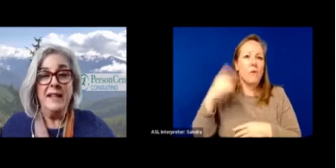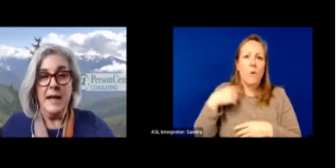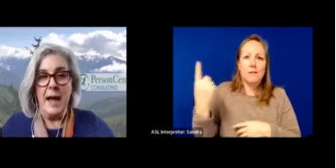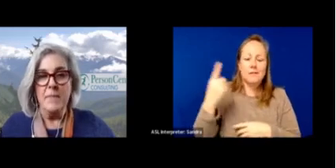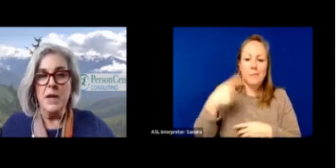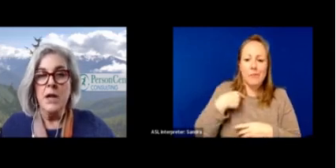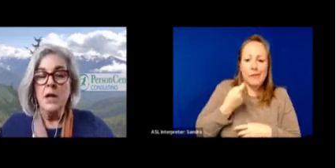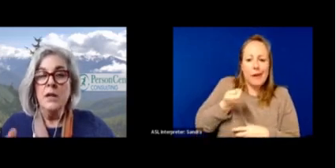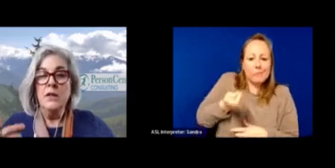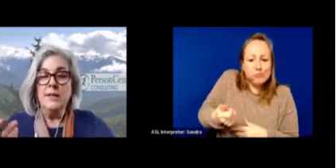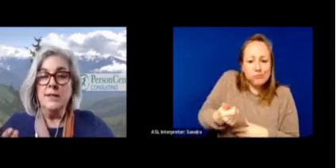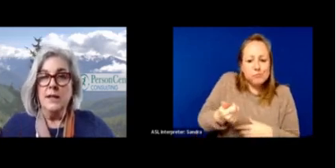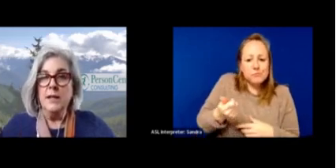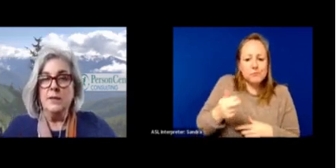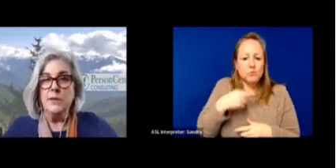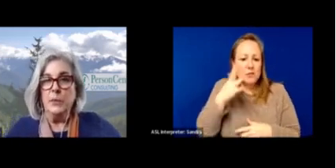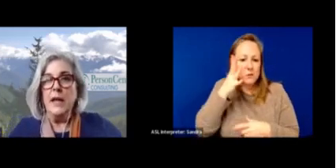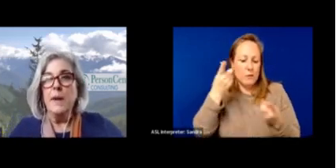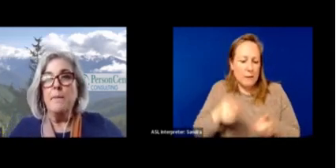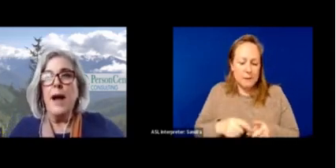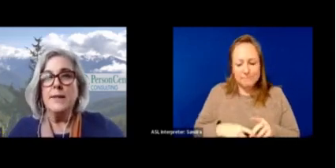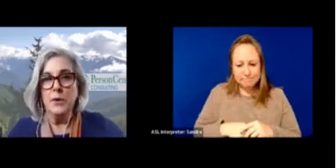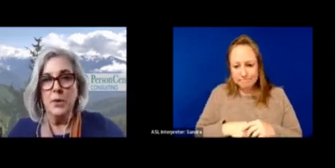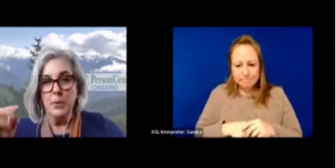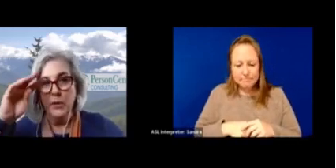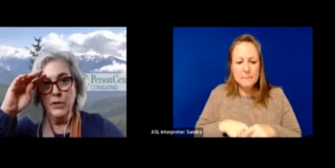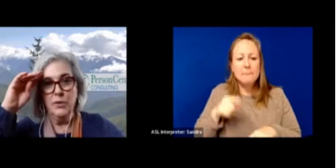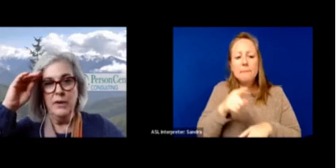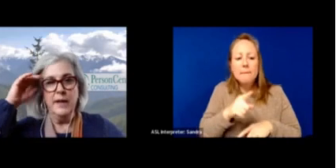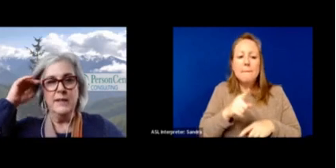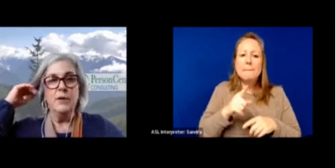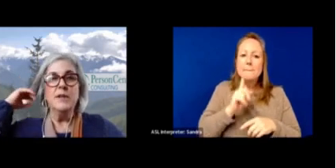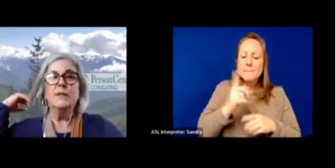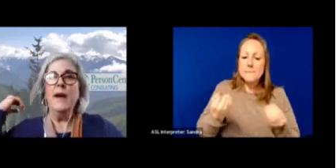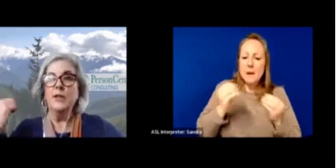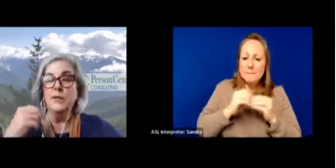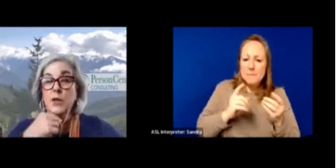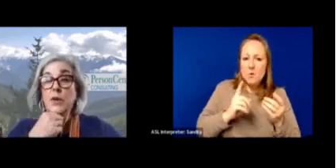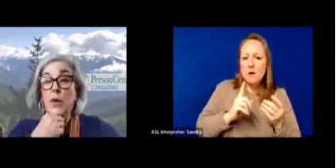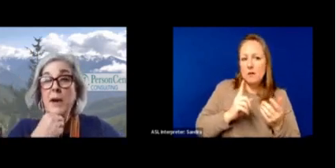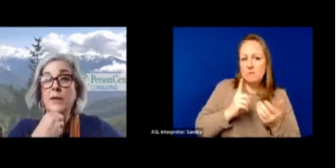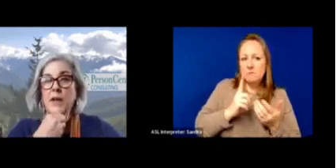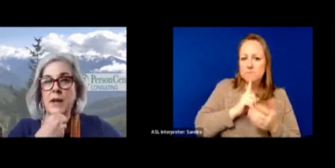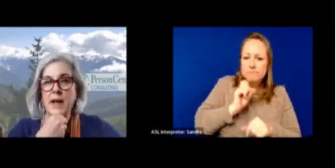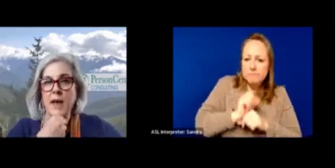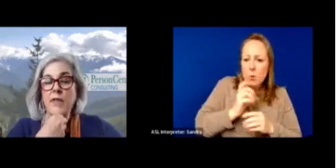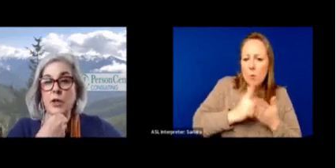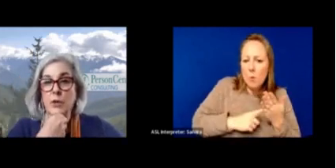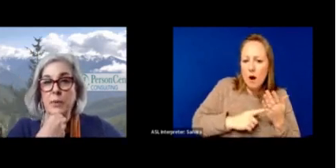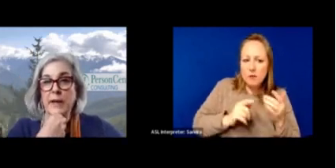really an a practical approach to reflecting risk factors that you know about, and that you plan to take measures to